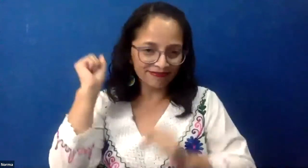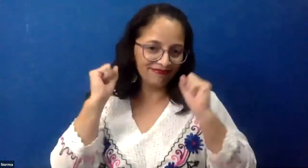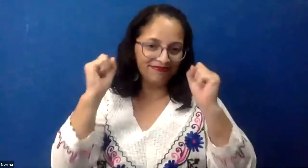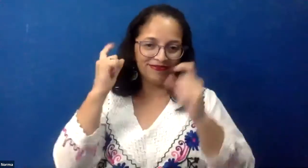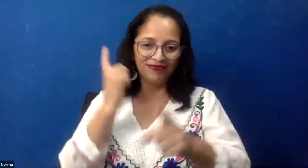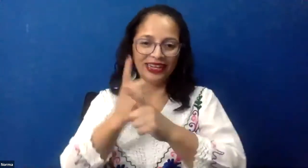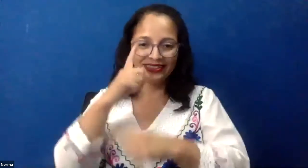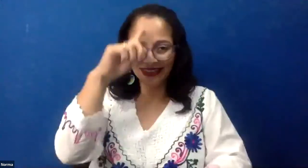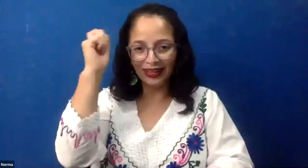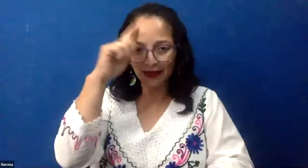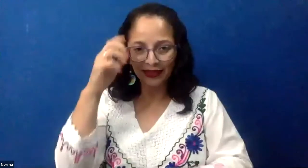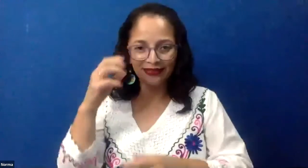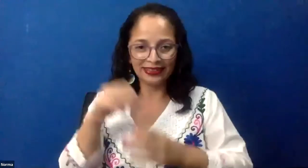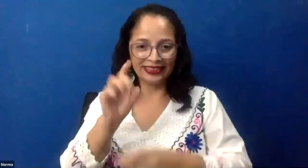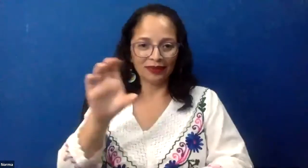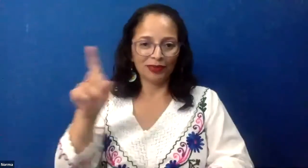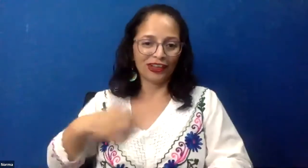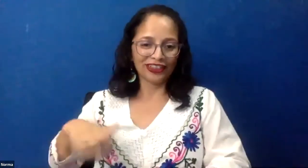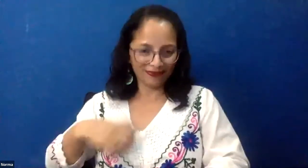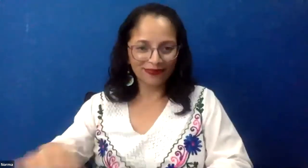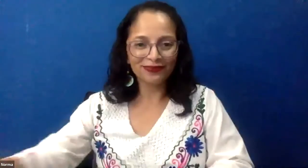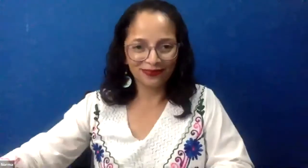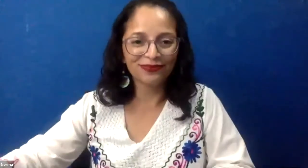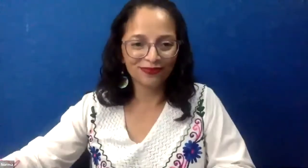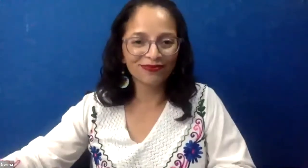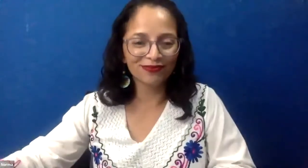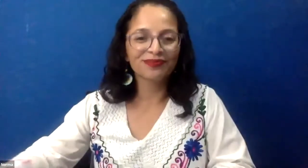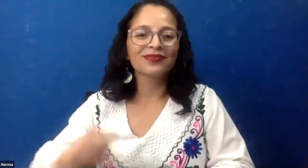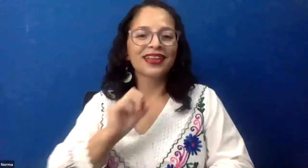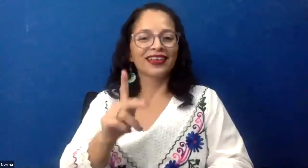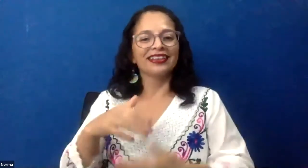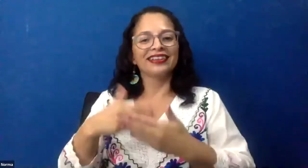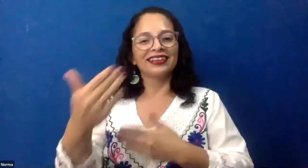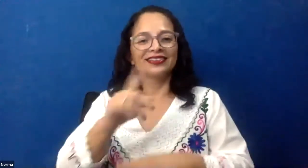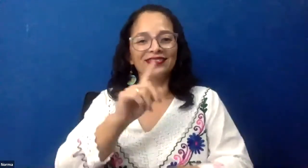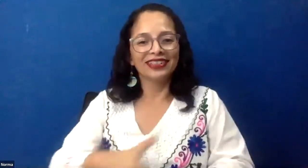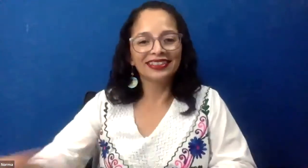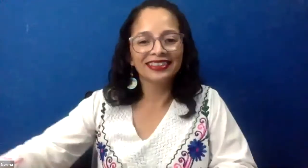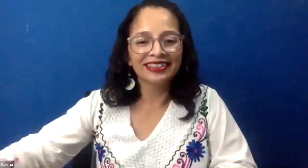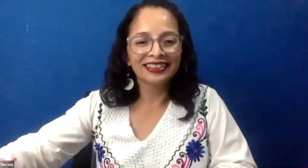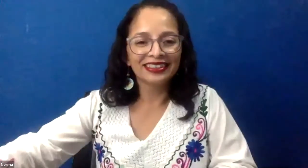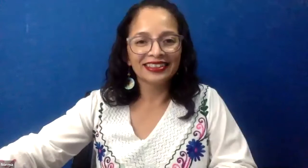Well, of course, this is really random, but it's summer in December. Crazy, right?